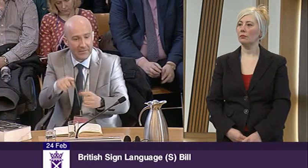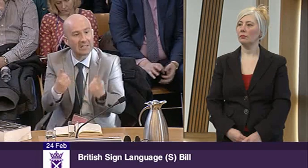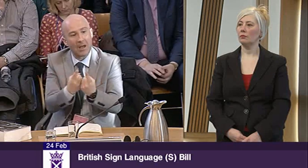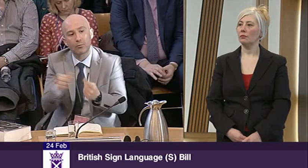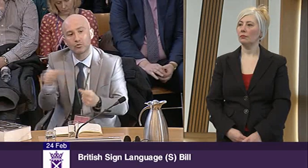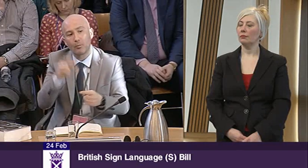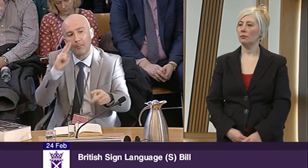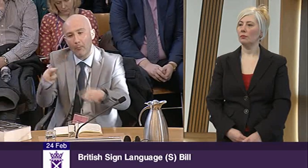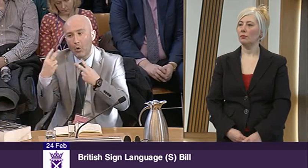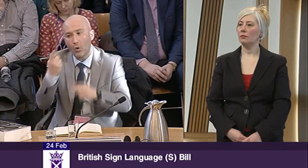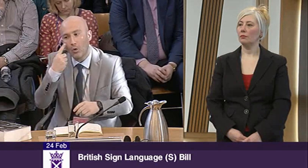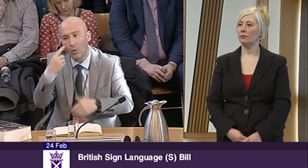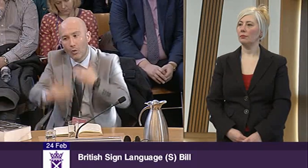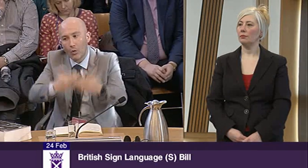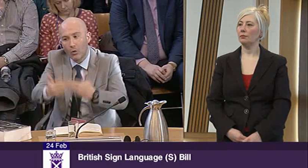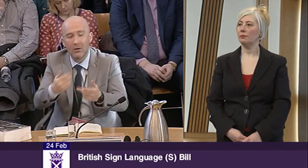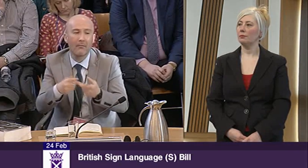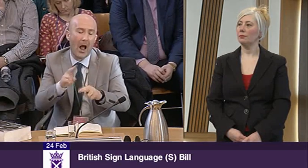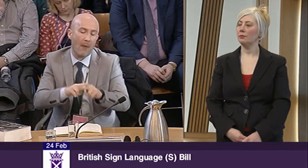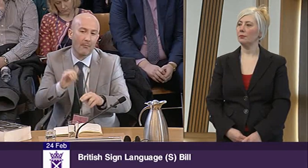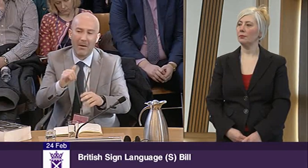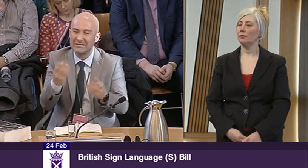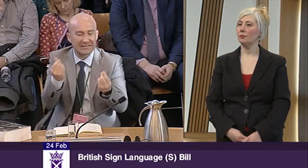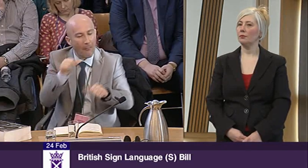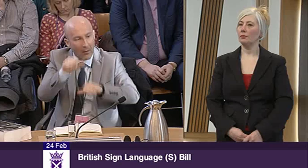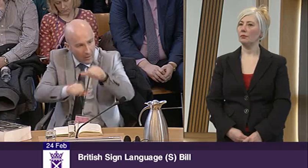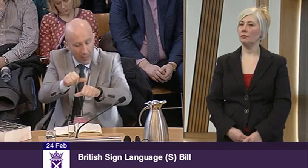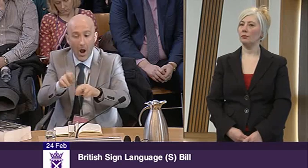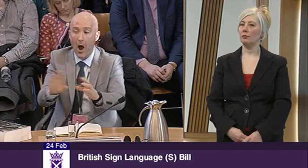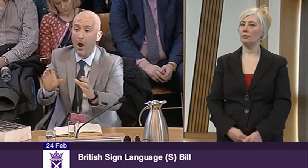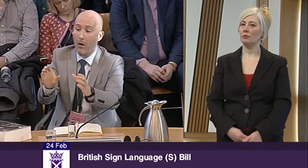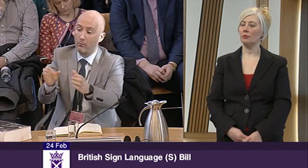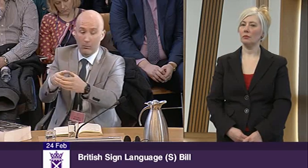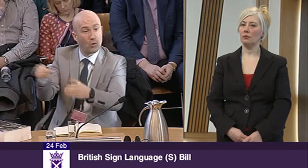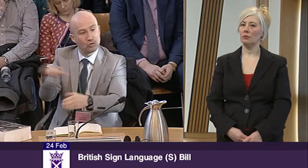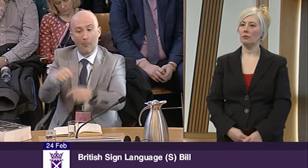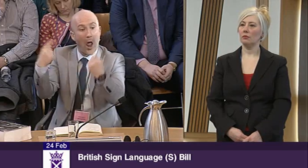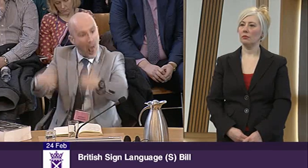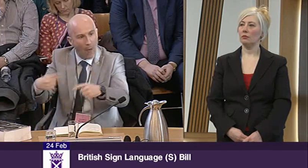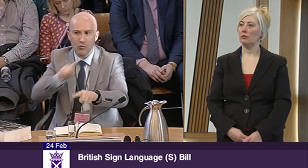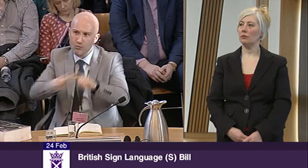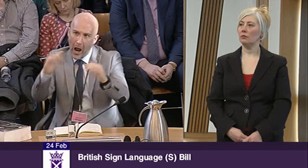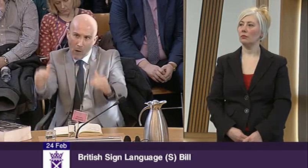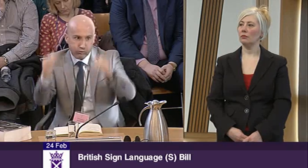It is a balancing act, and the review process needs to allow for that. It would be good